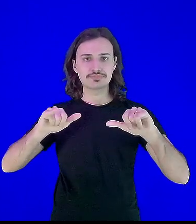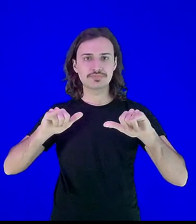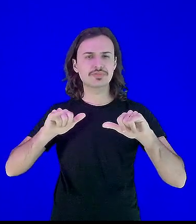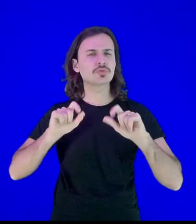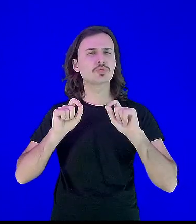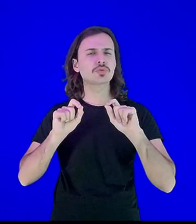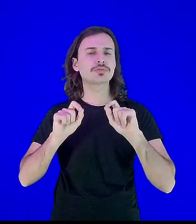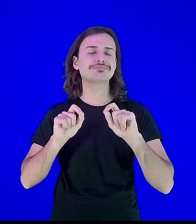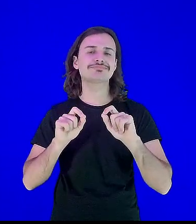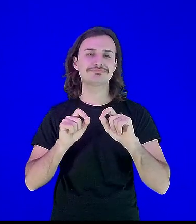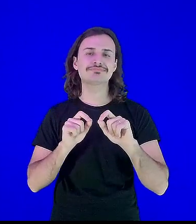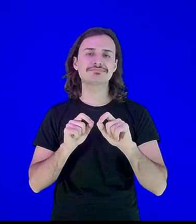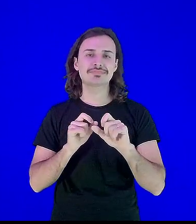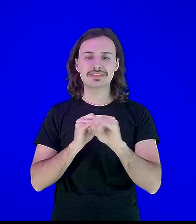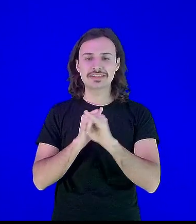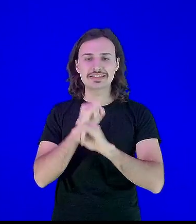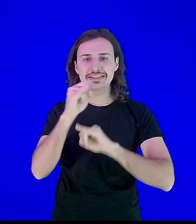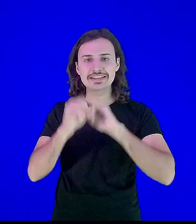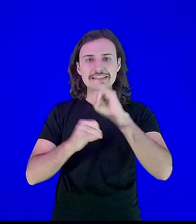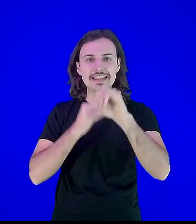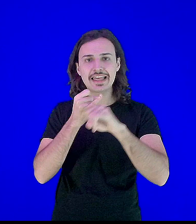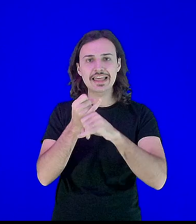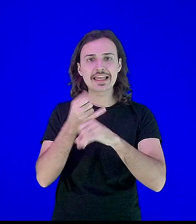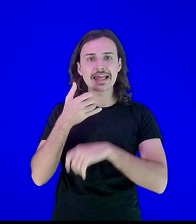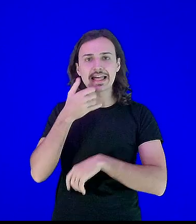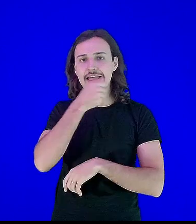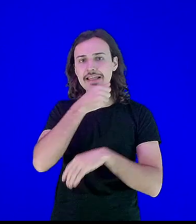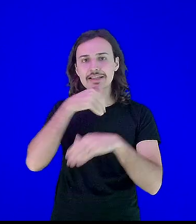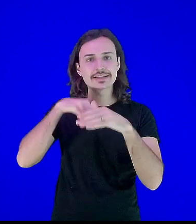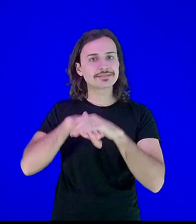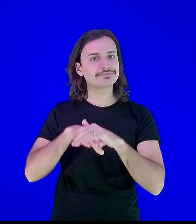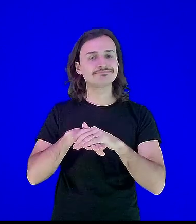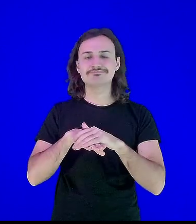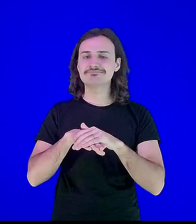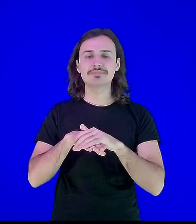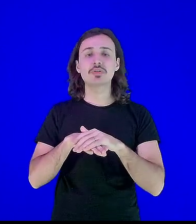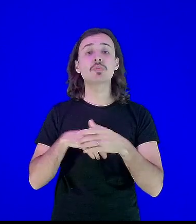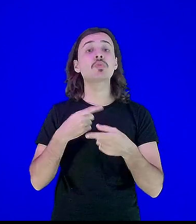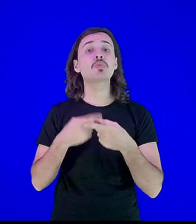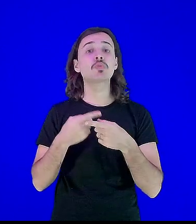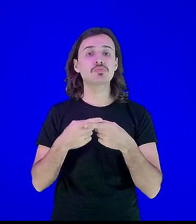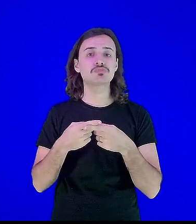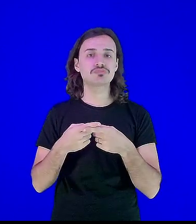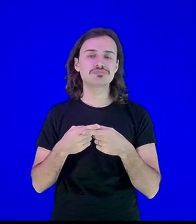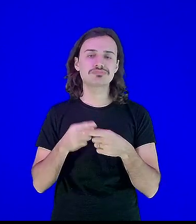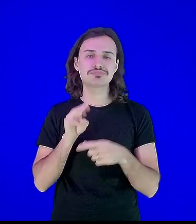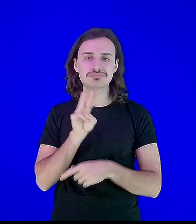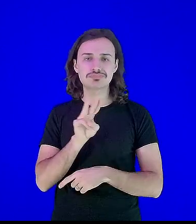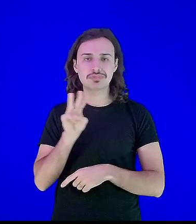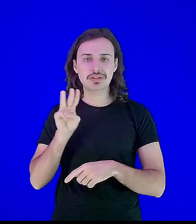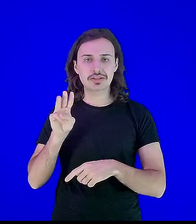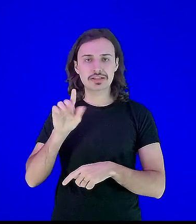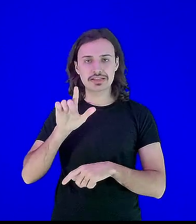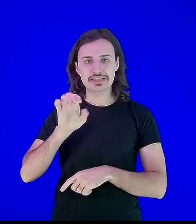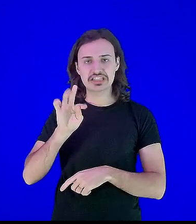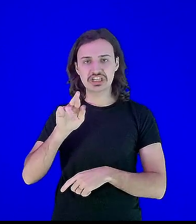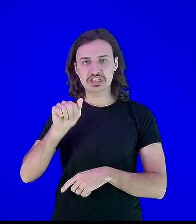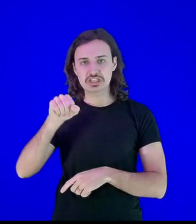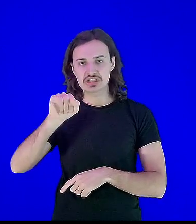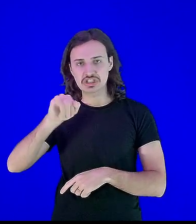currently, LetraSinal, it's only front end it only has the interface for the user to interact with it